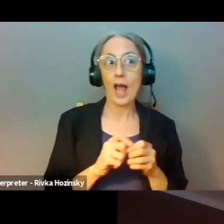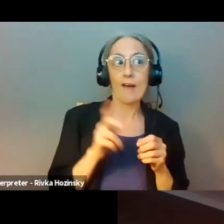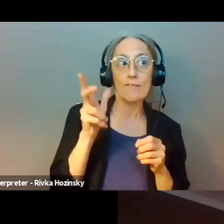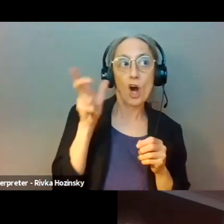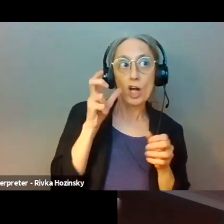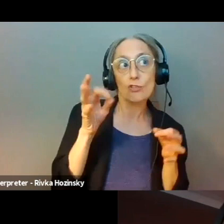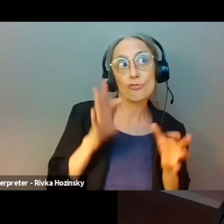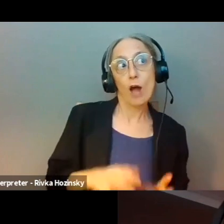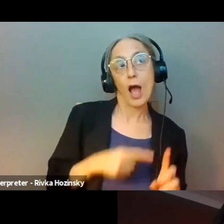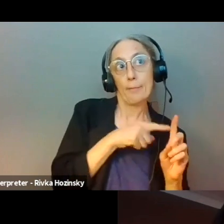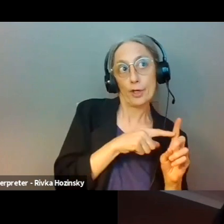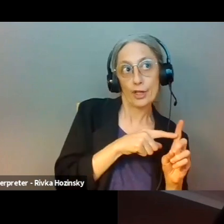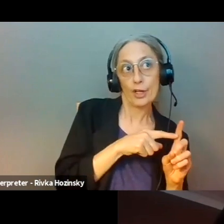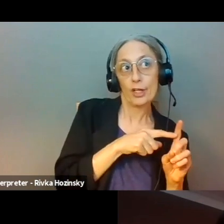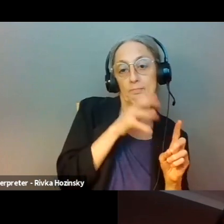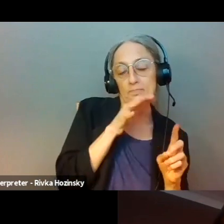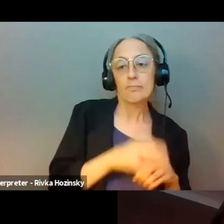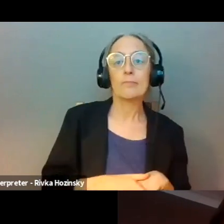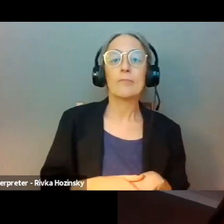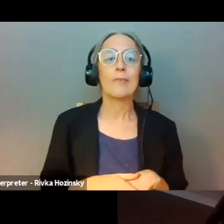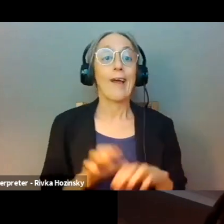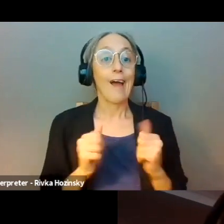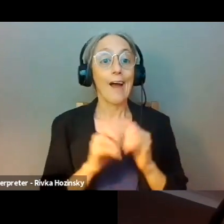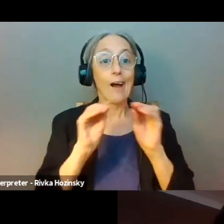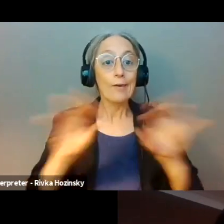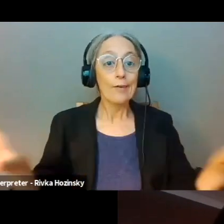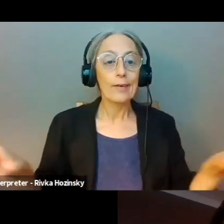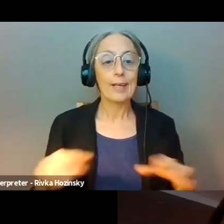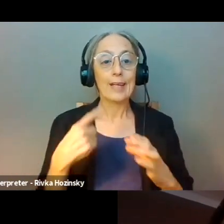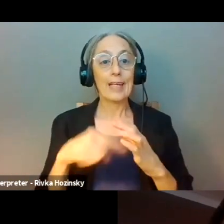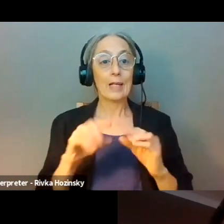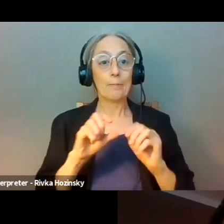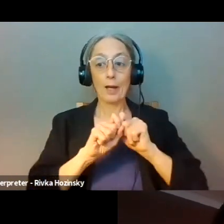Whether it's your e-blast, your website, your social media posts,